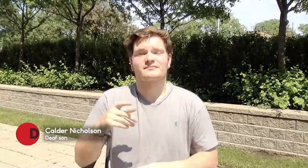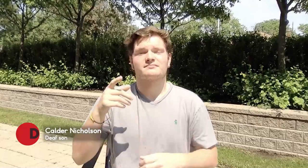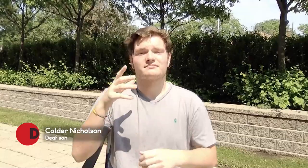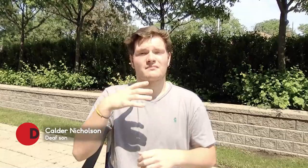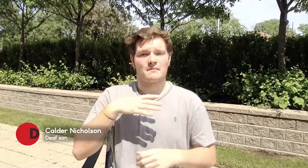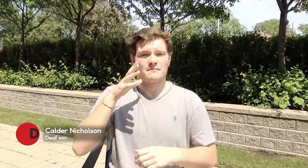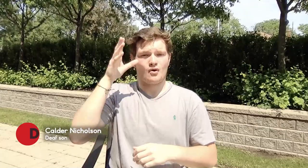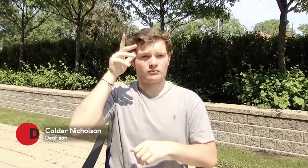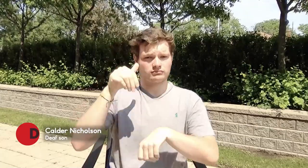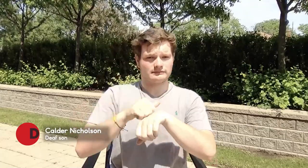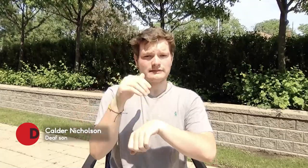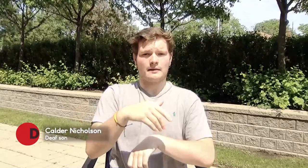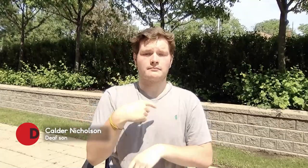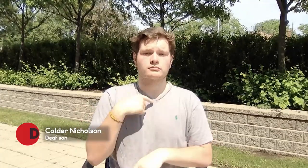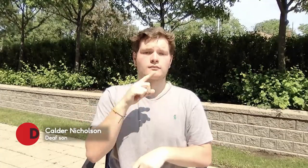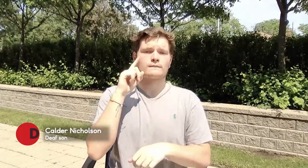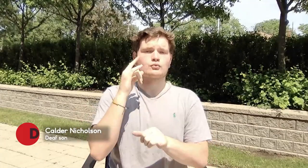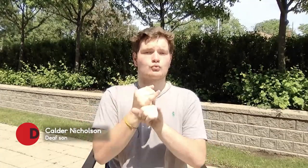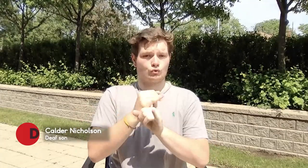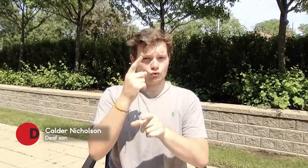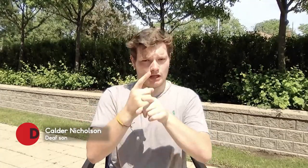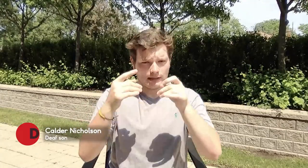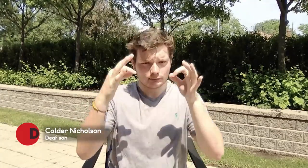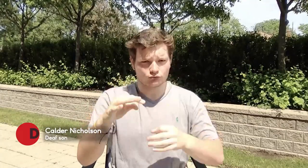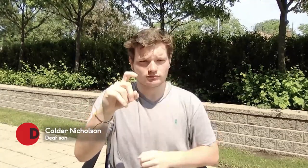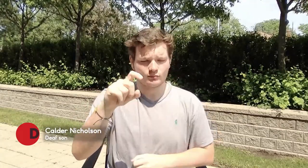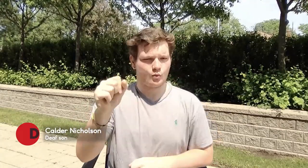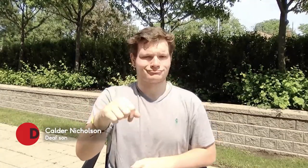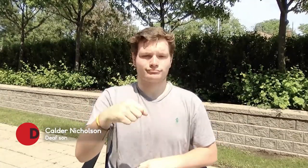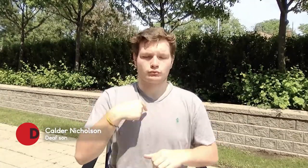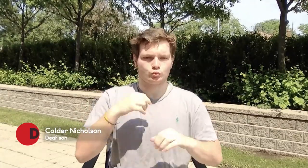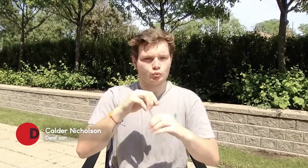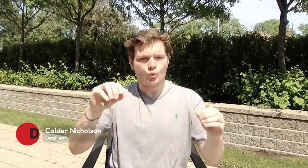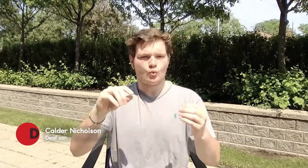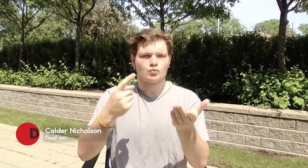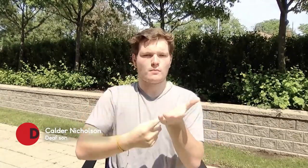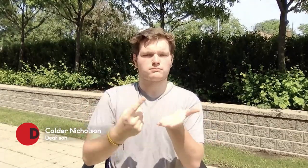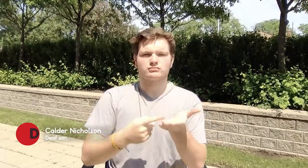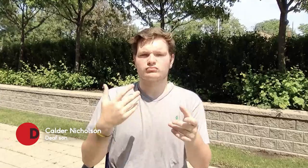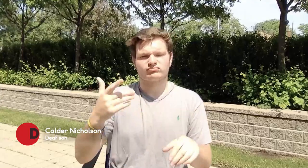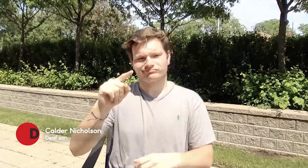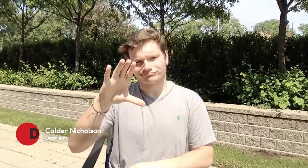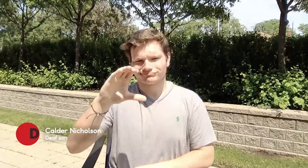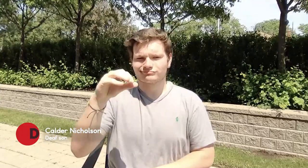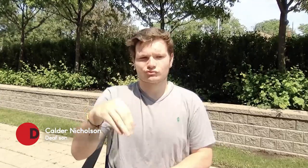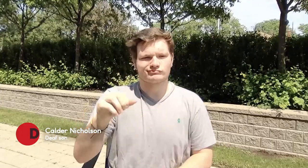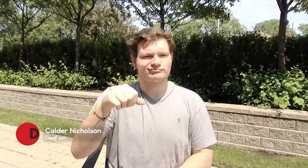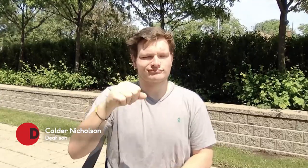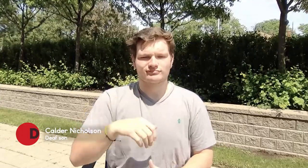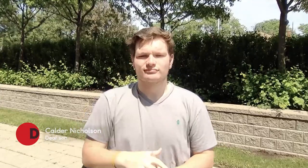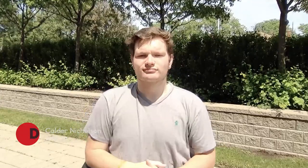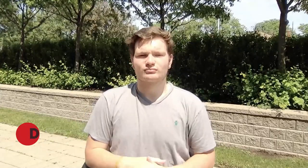My parents sending me to a Deaf school was the right decision, there’s no debate, 100%.